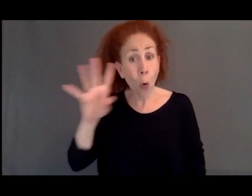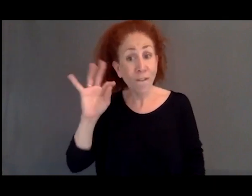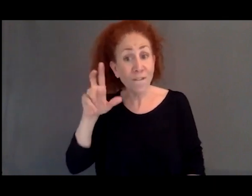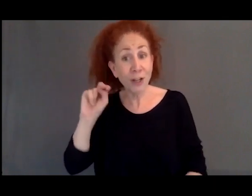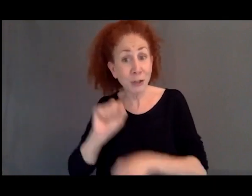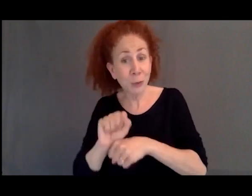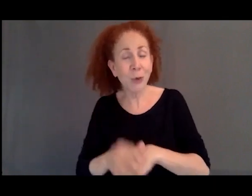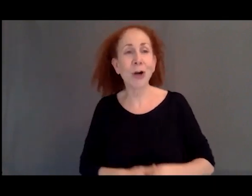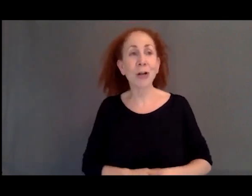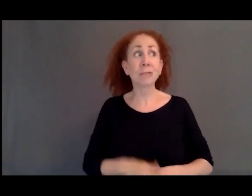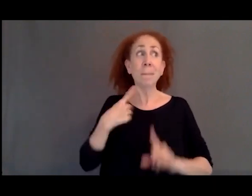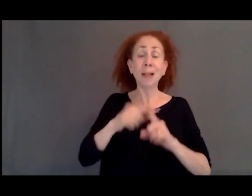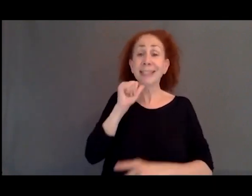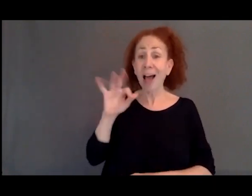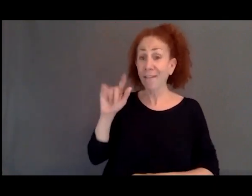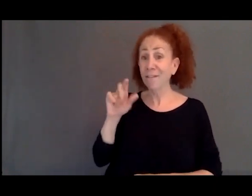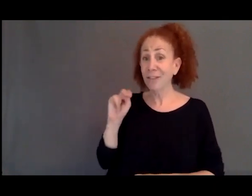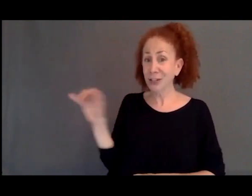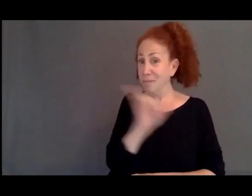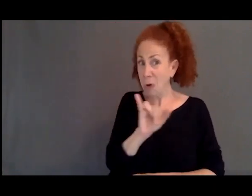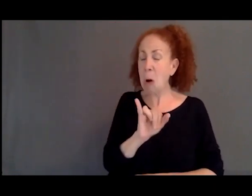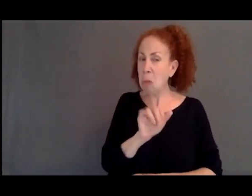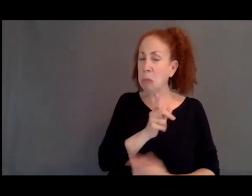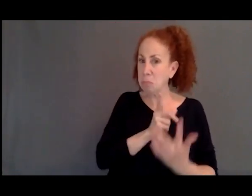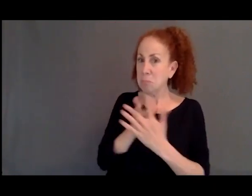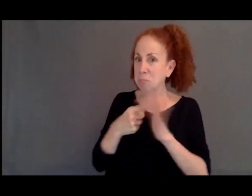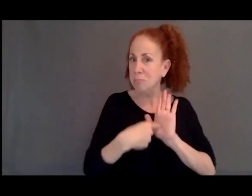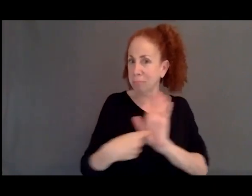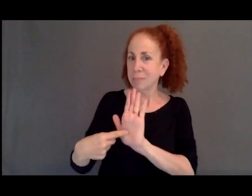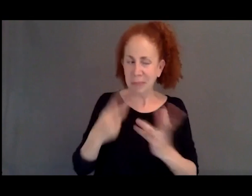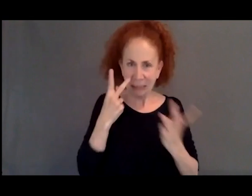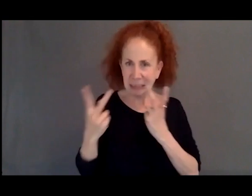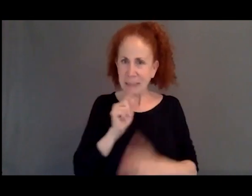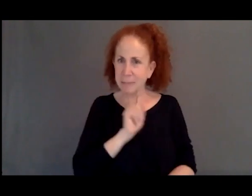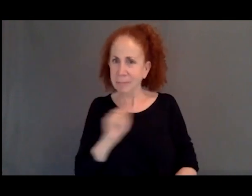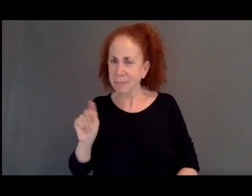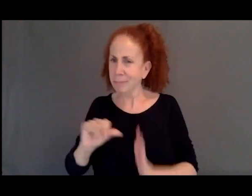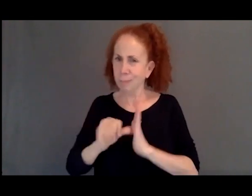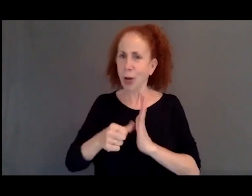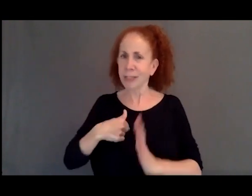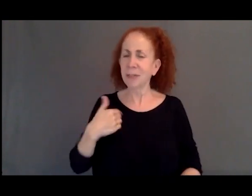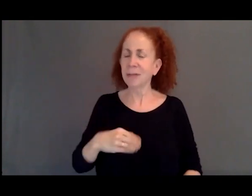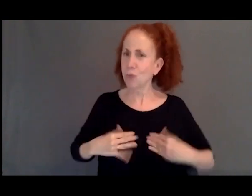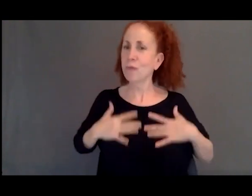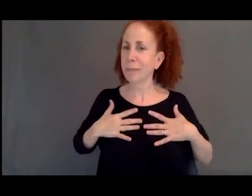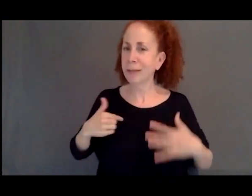but also in non-fiction, that I found very impressive, moving and impressive.